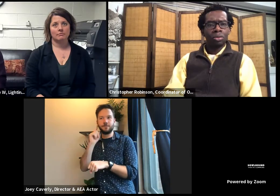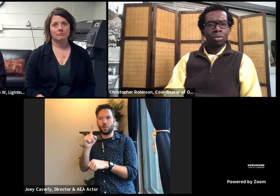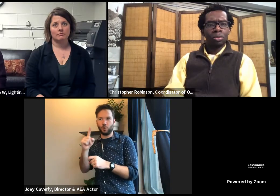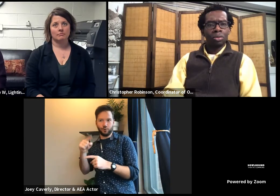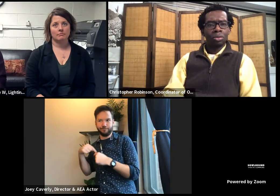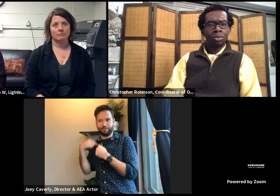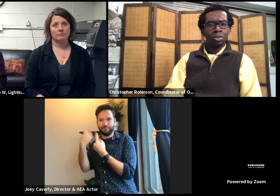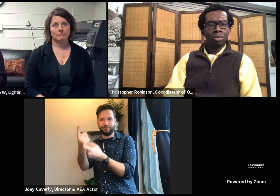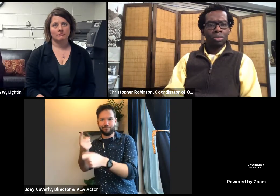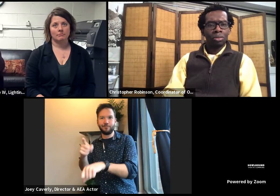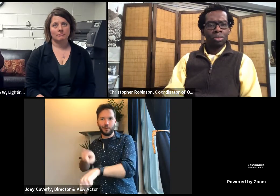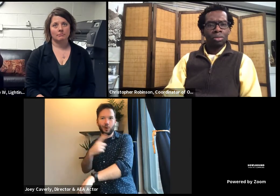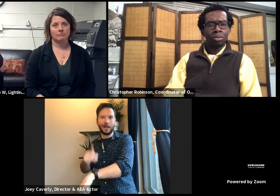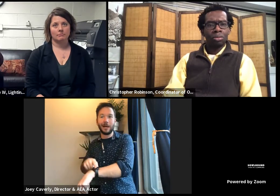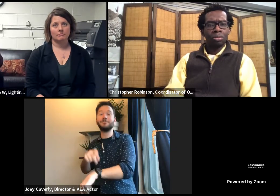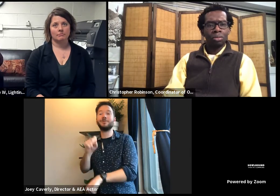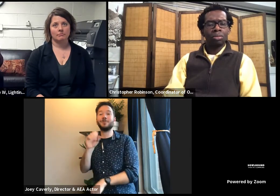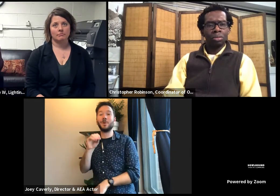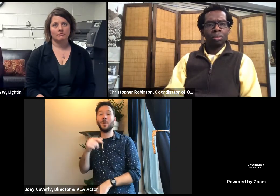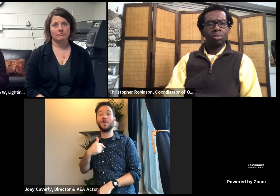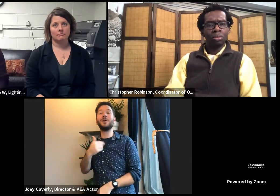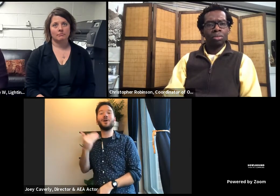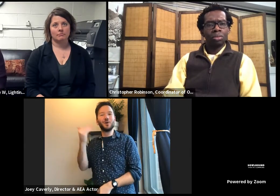I've been involved in this business for a long time,